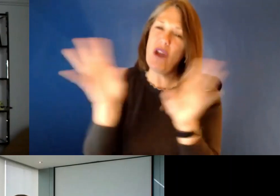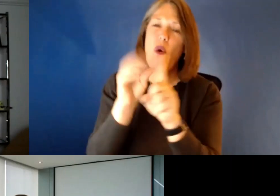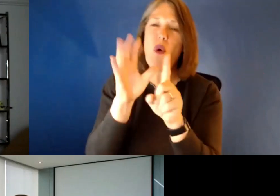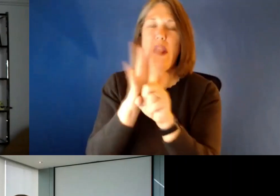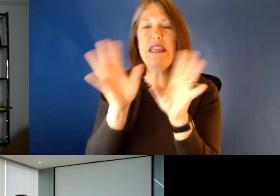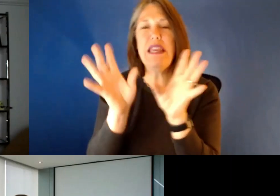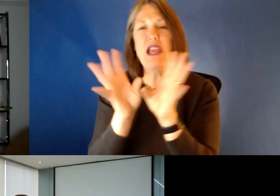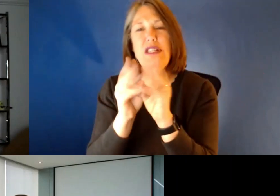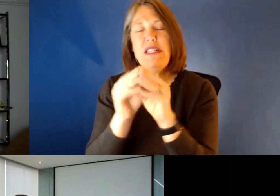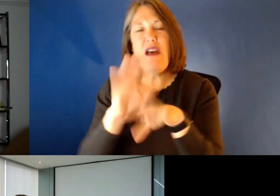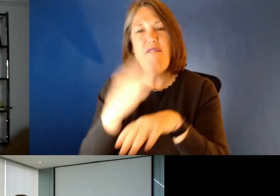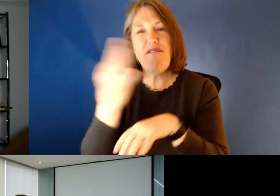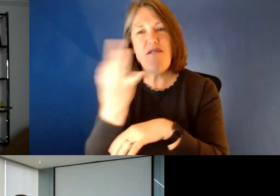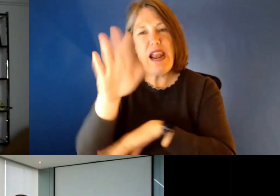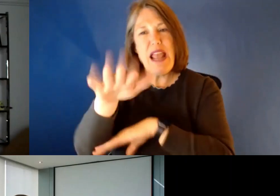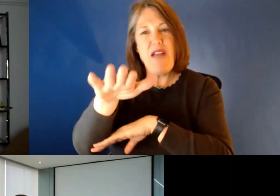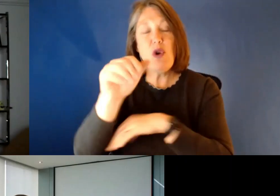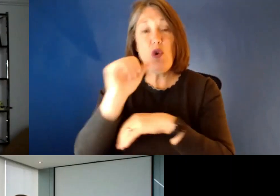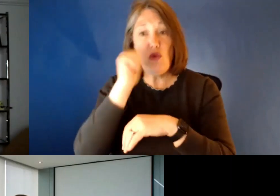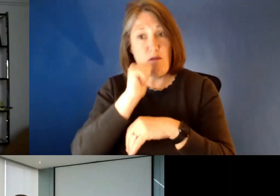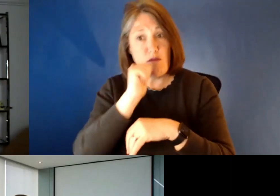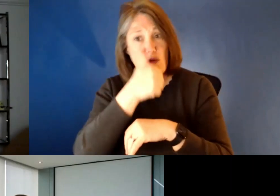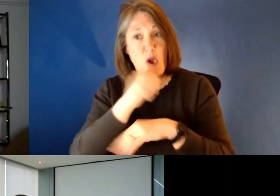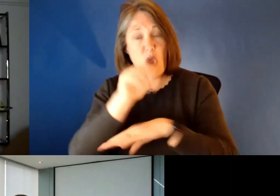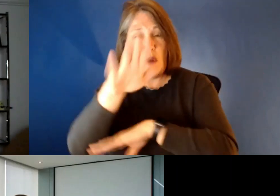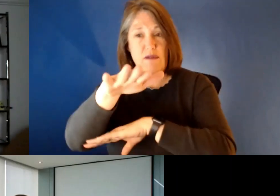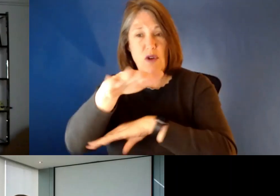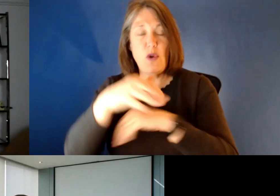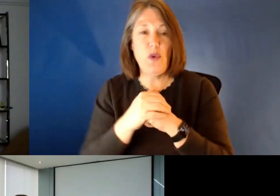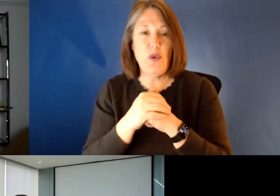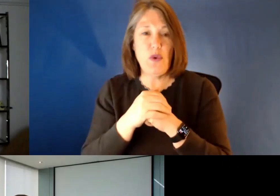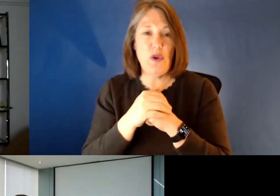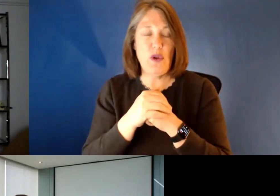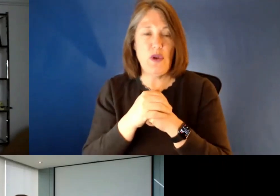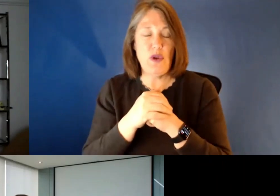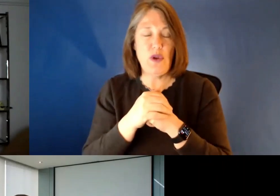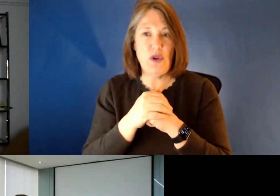on Friday afternoo -- tomorrow afternoon in Washington DC time.